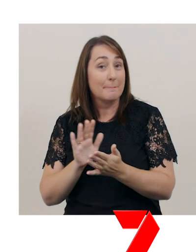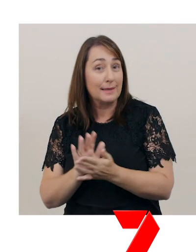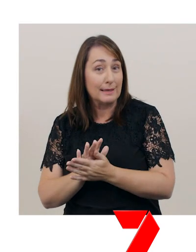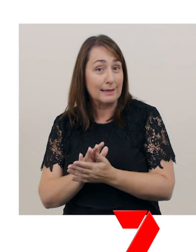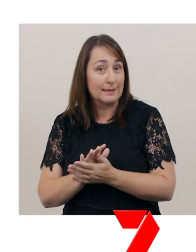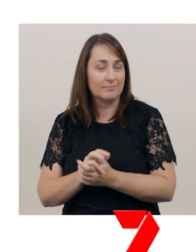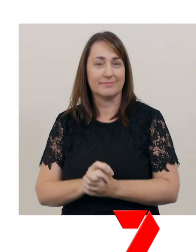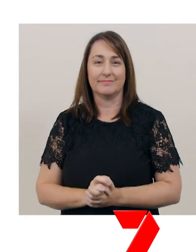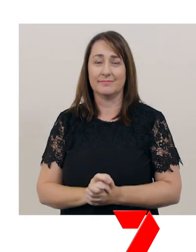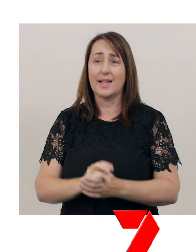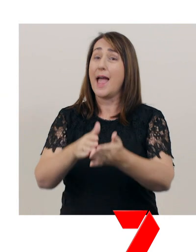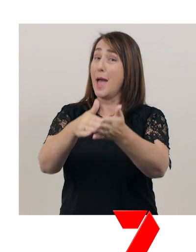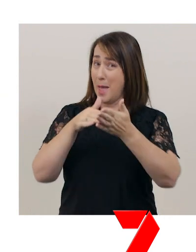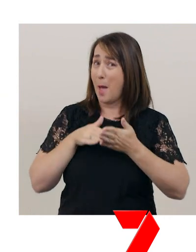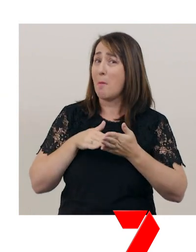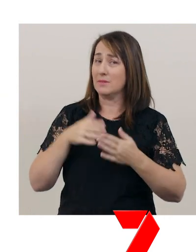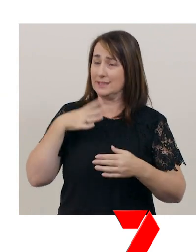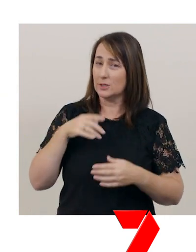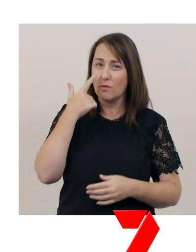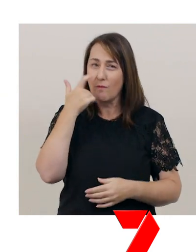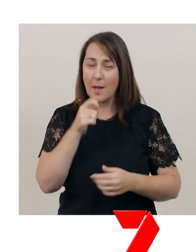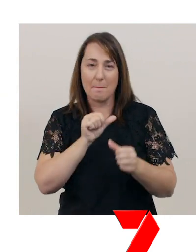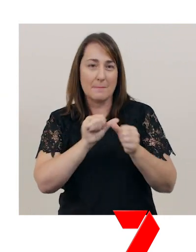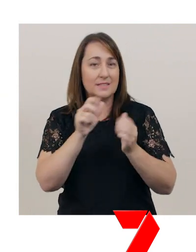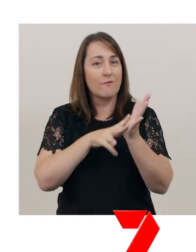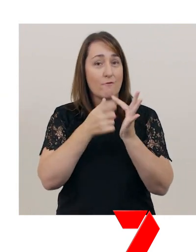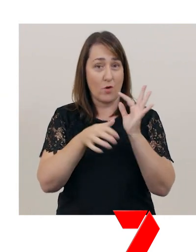Help is needed to find a verb for Herb. Help!